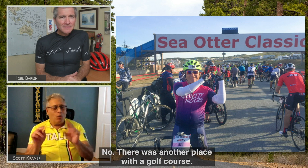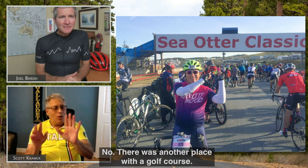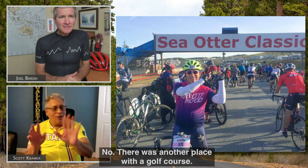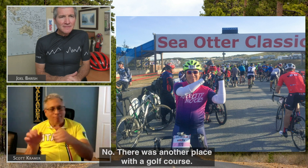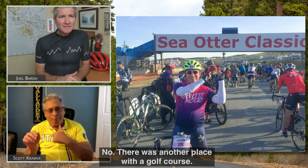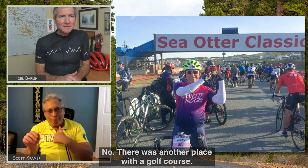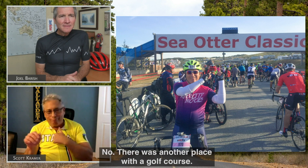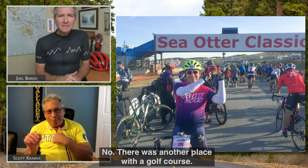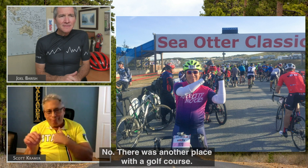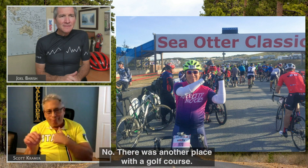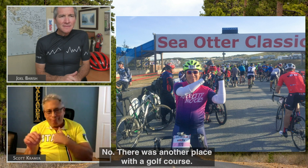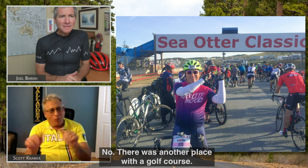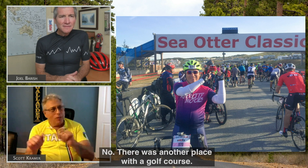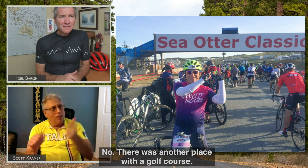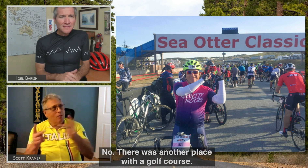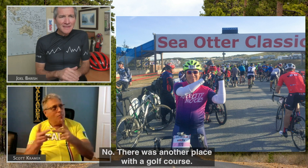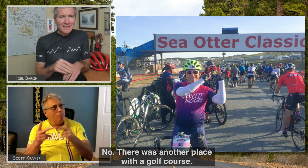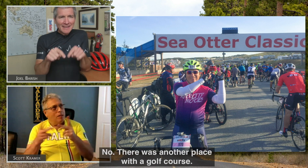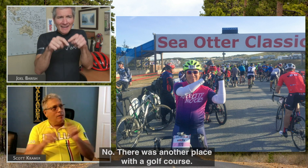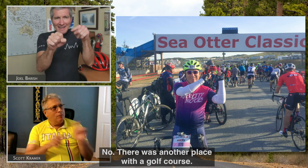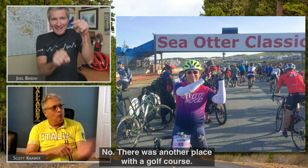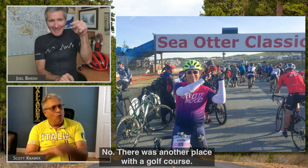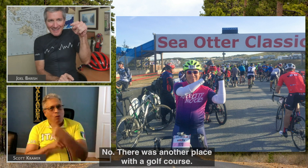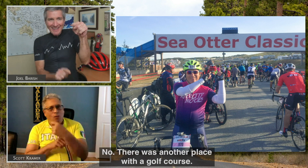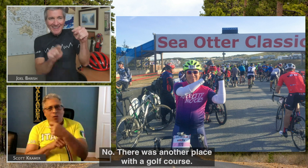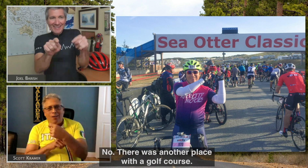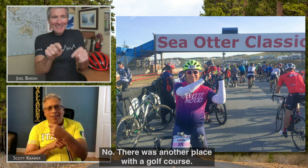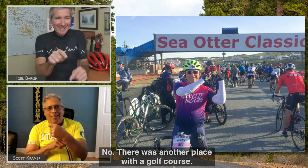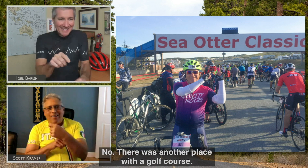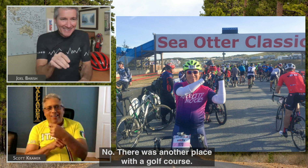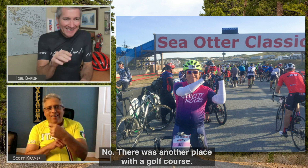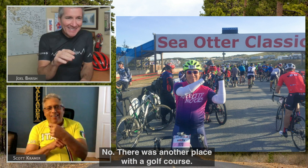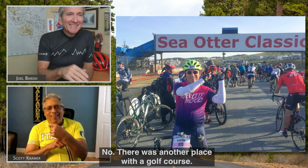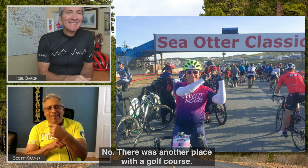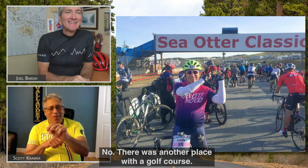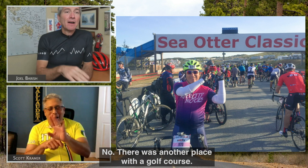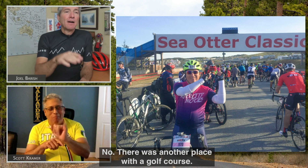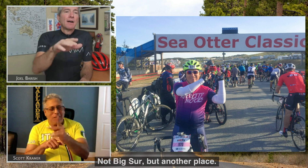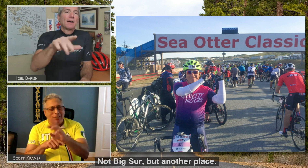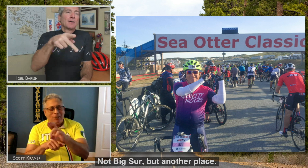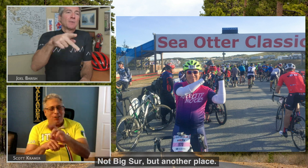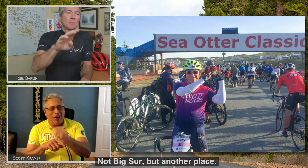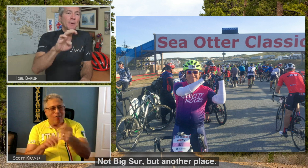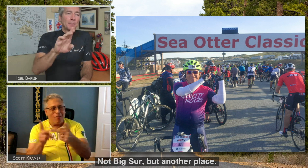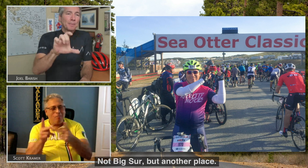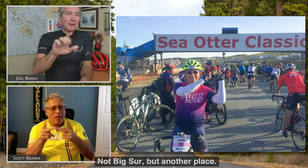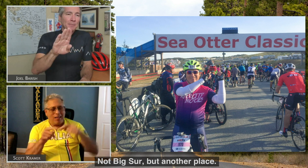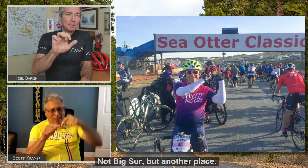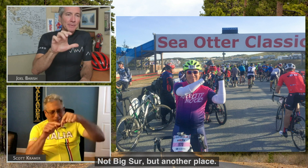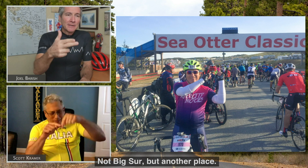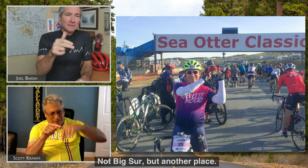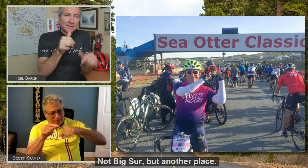No. There was another place with a golf course. Not Big Sur, but another place.